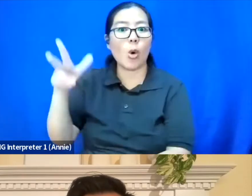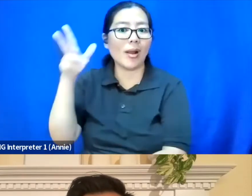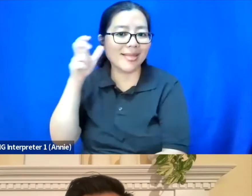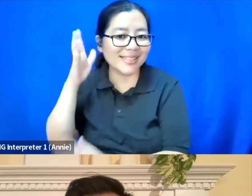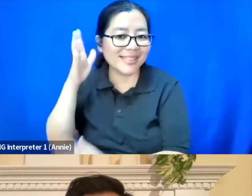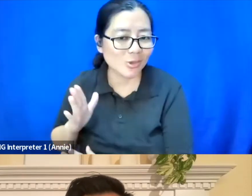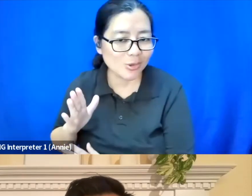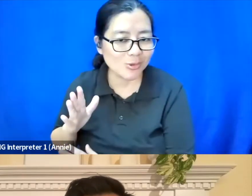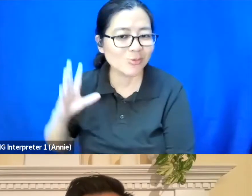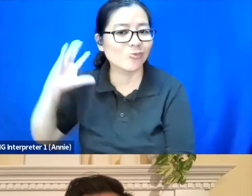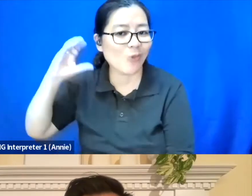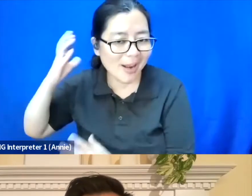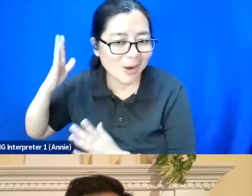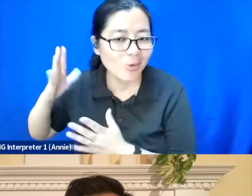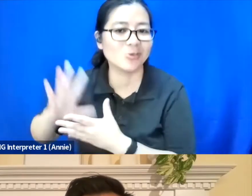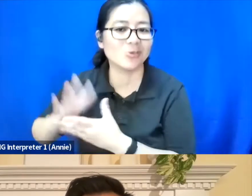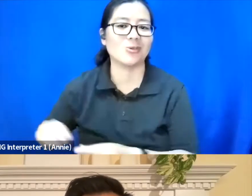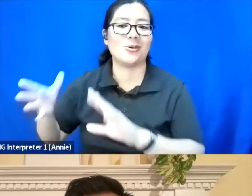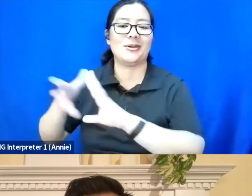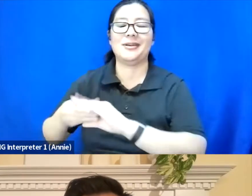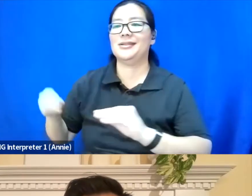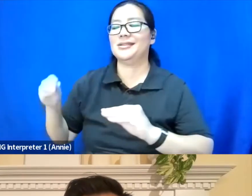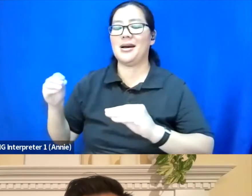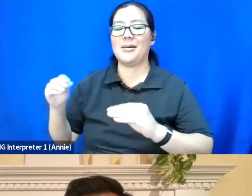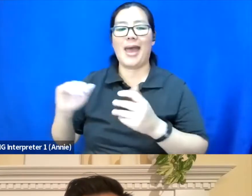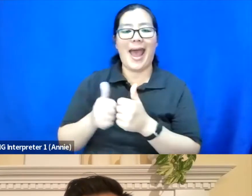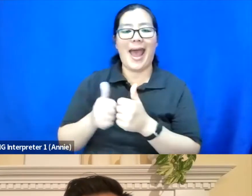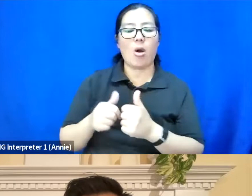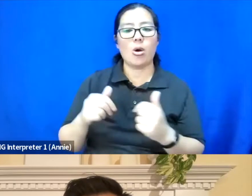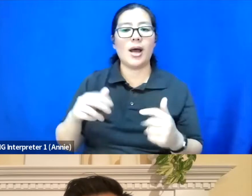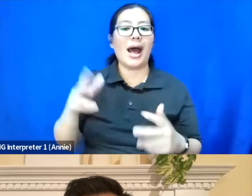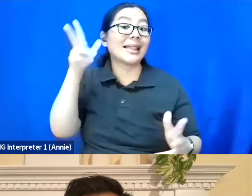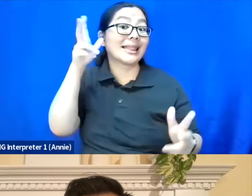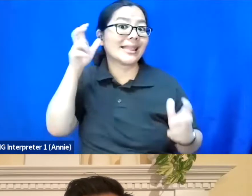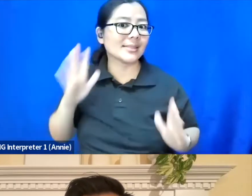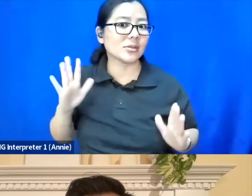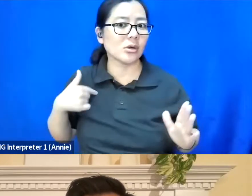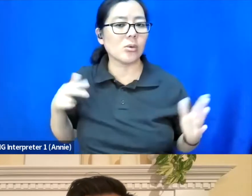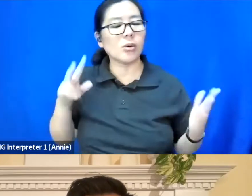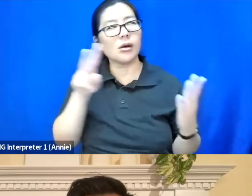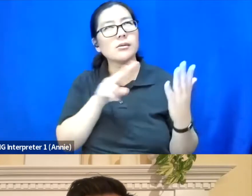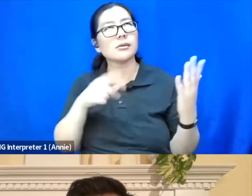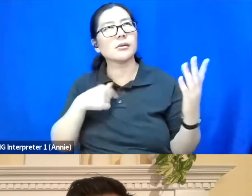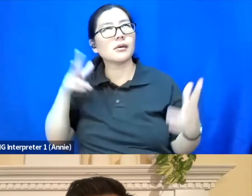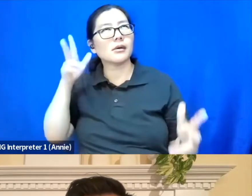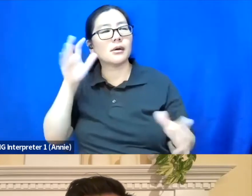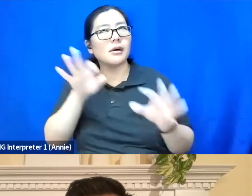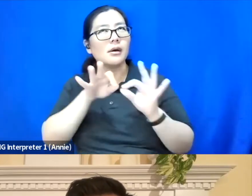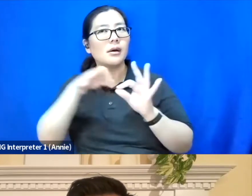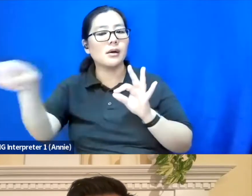Like it was just having, like, a three-hour long conversation with a --